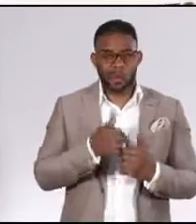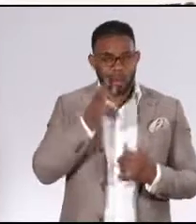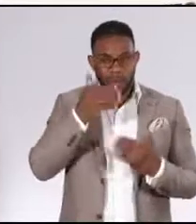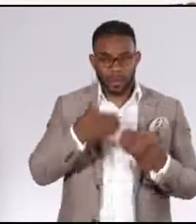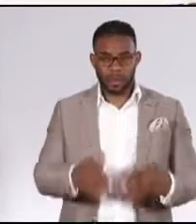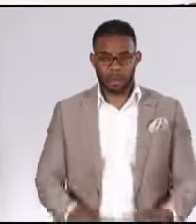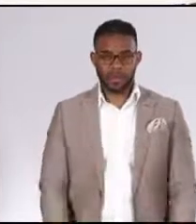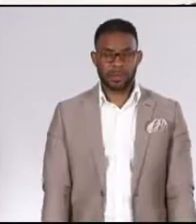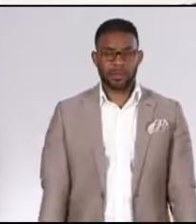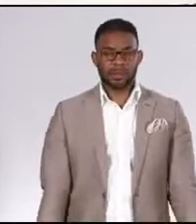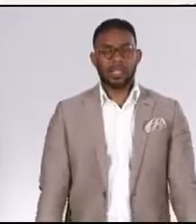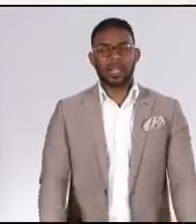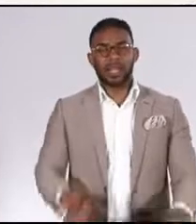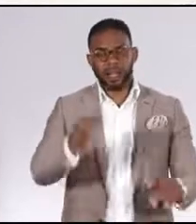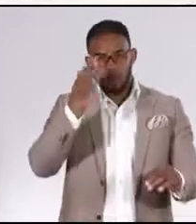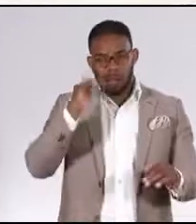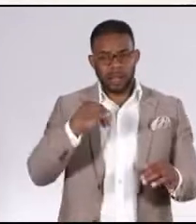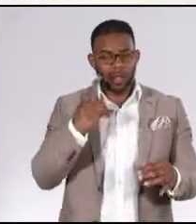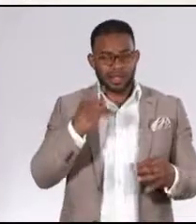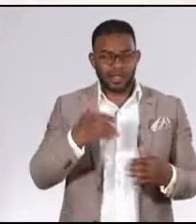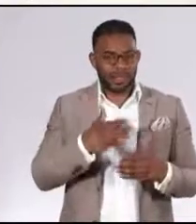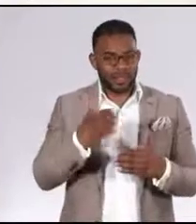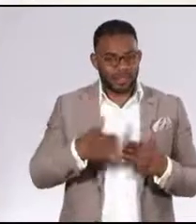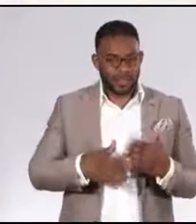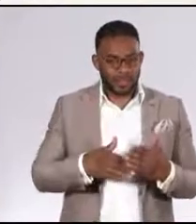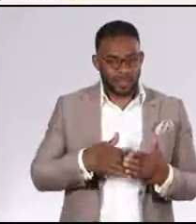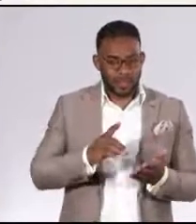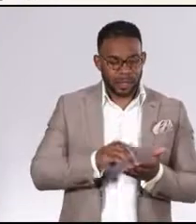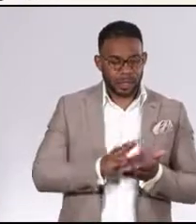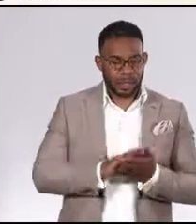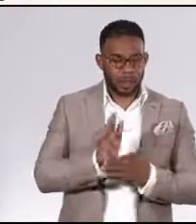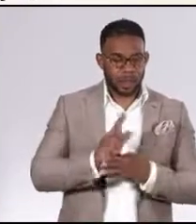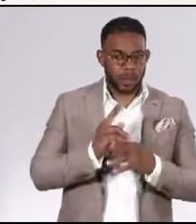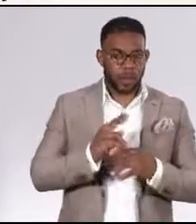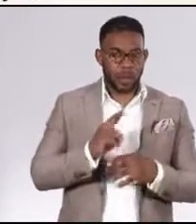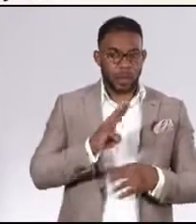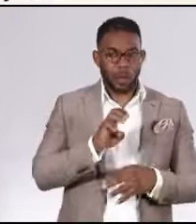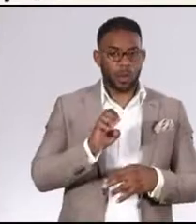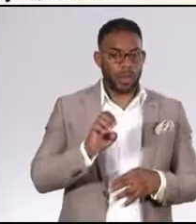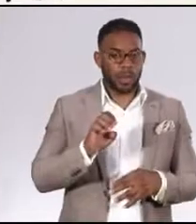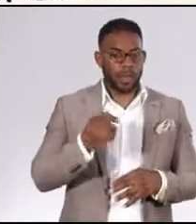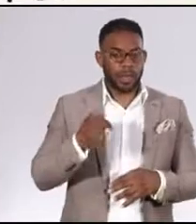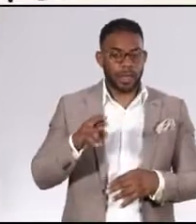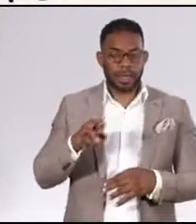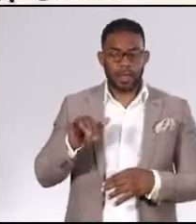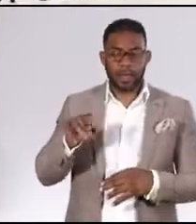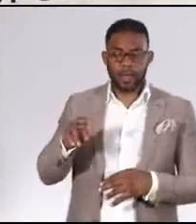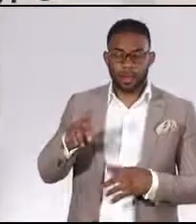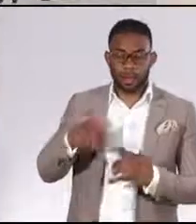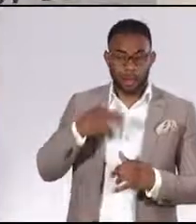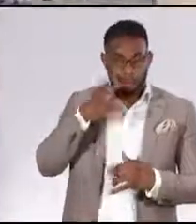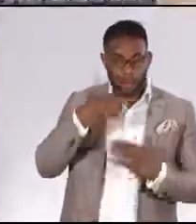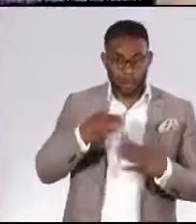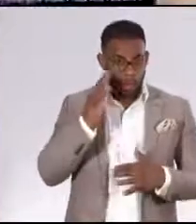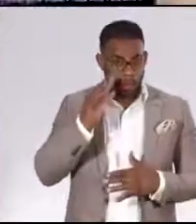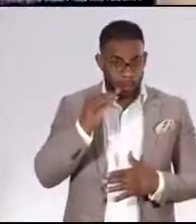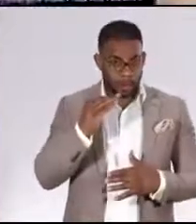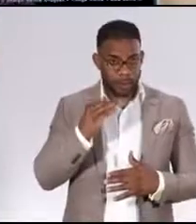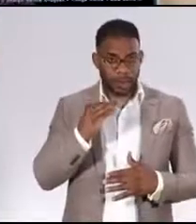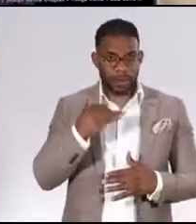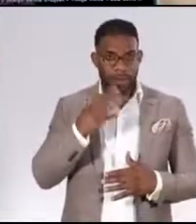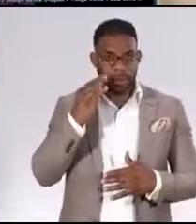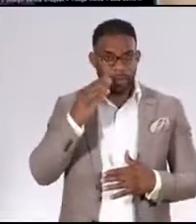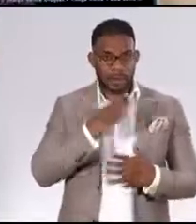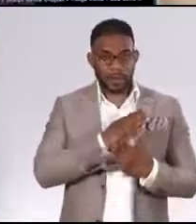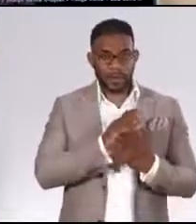That is why I just finished a documentary called we hear you about my hearing last experience and experiences of three friends.